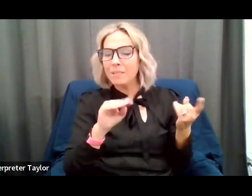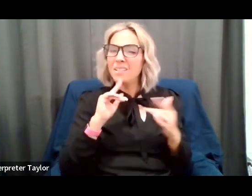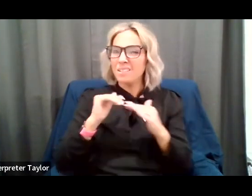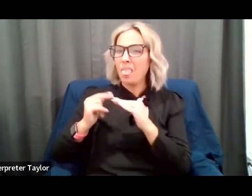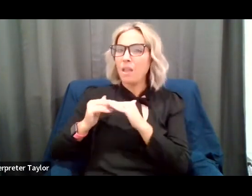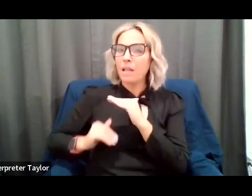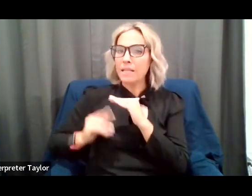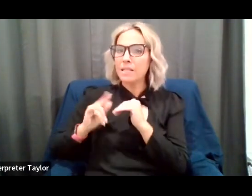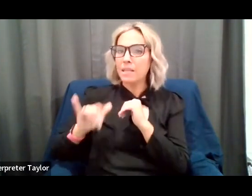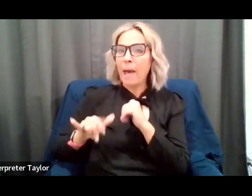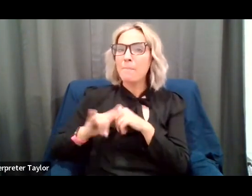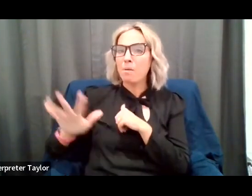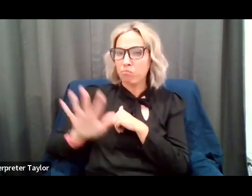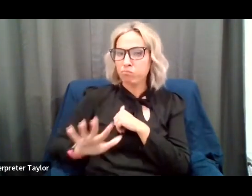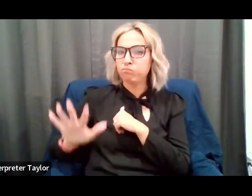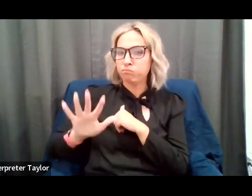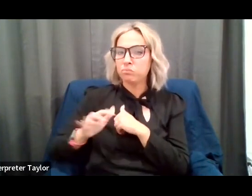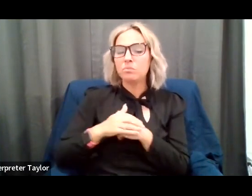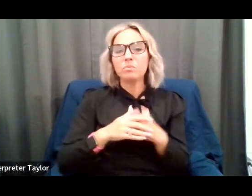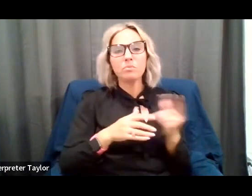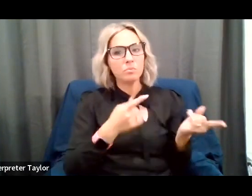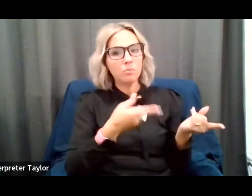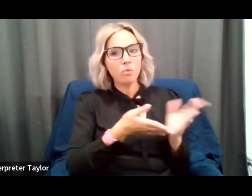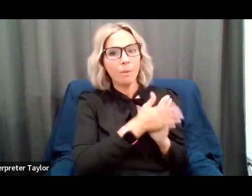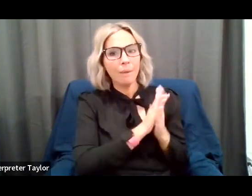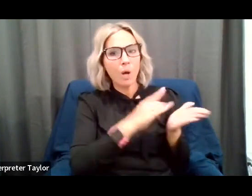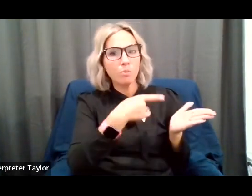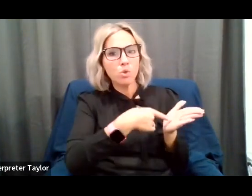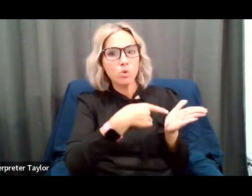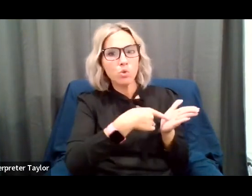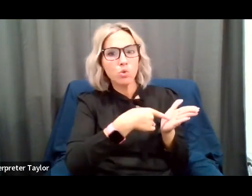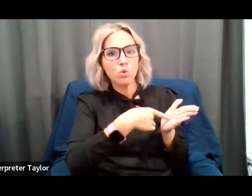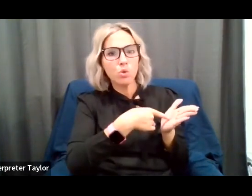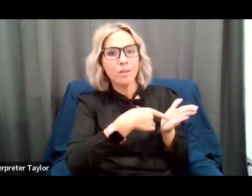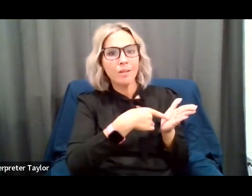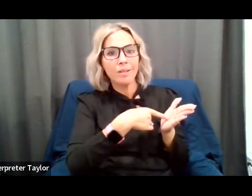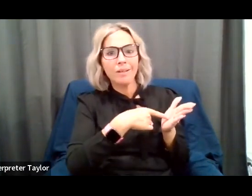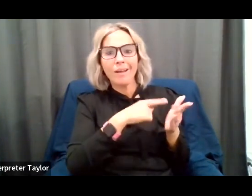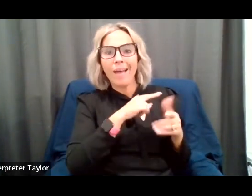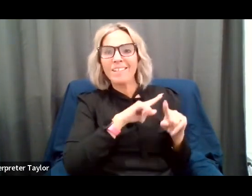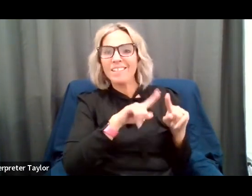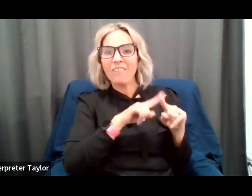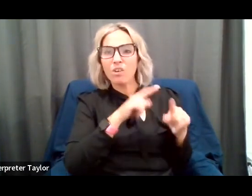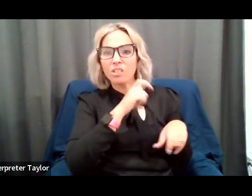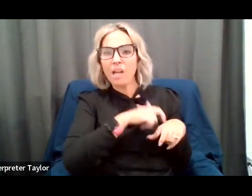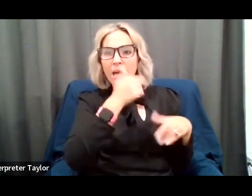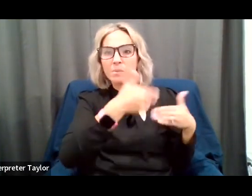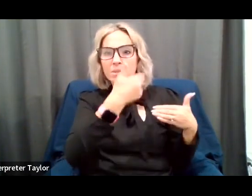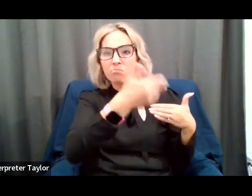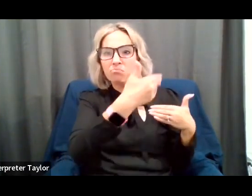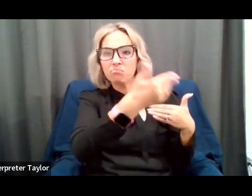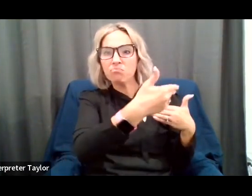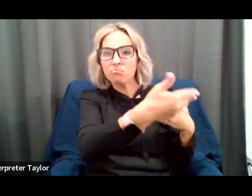but it's approximately [Okay, so they-they become due at] different increments that we have to give the people their money back, right?